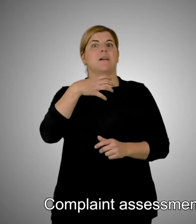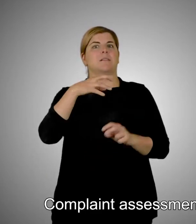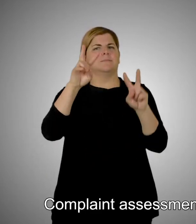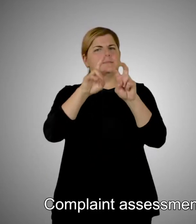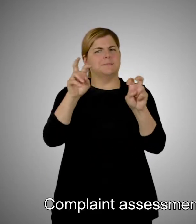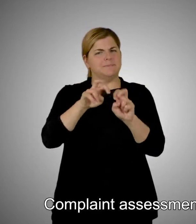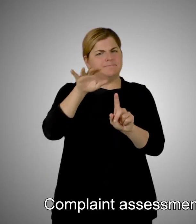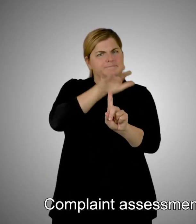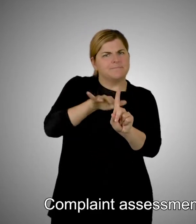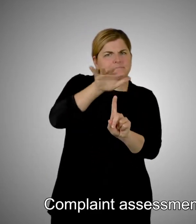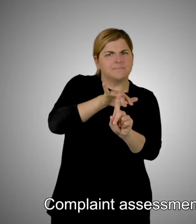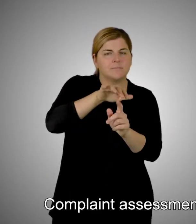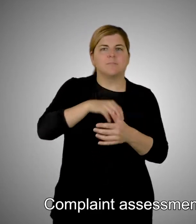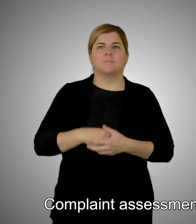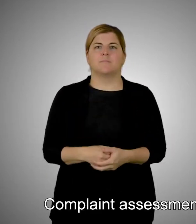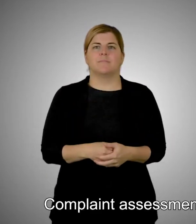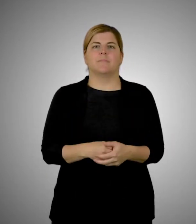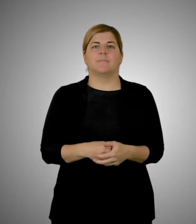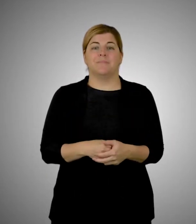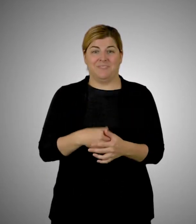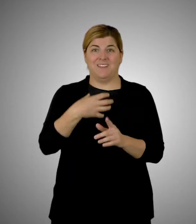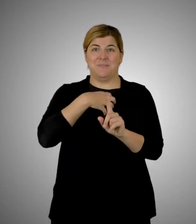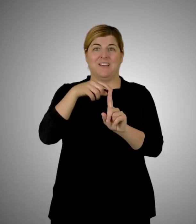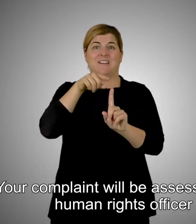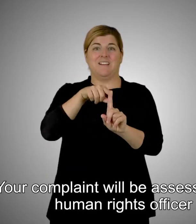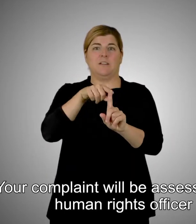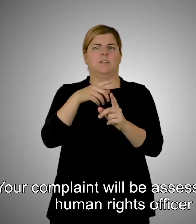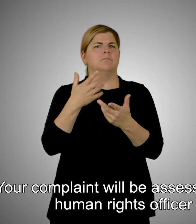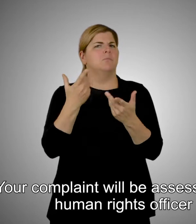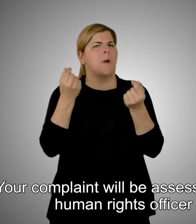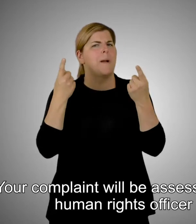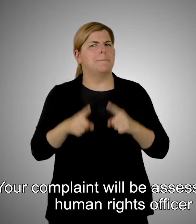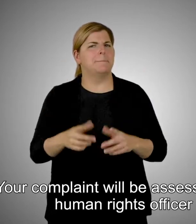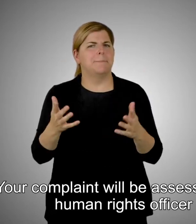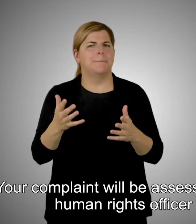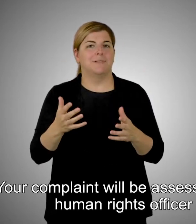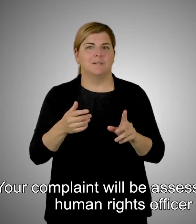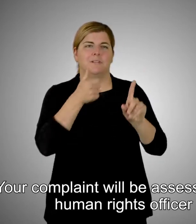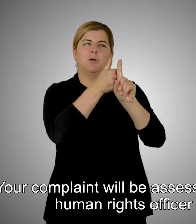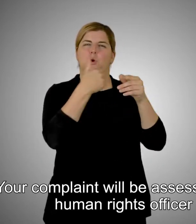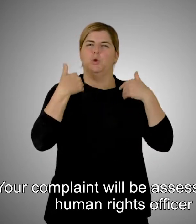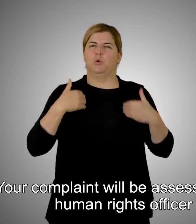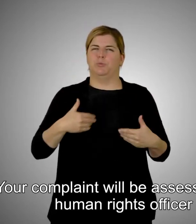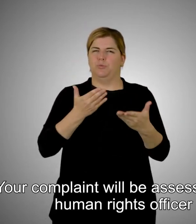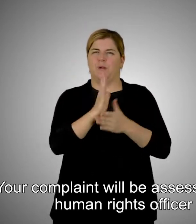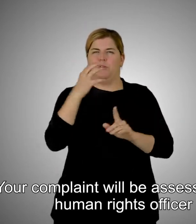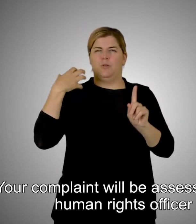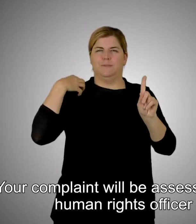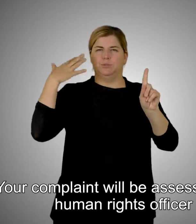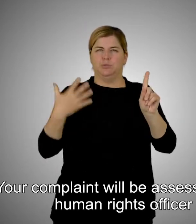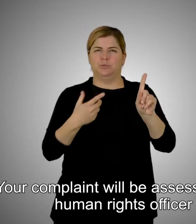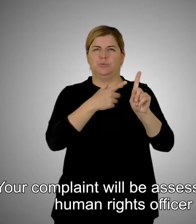Complaint assessment Your complaint will be assessed by a human rights officer